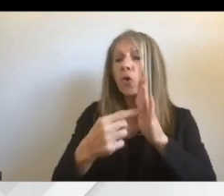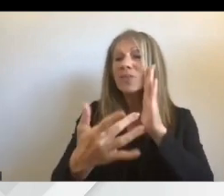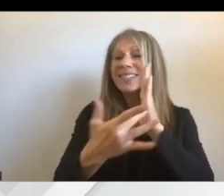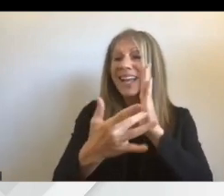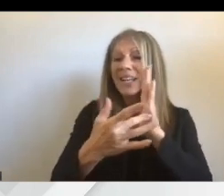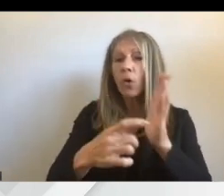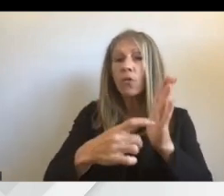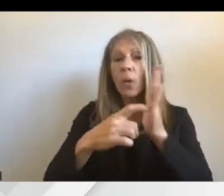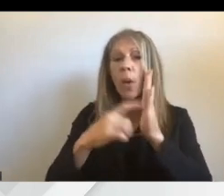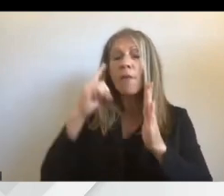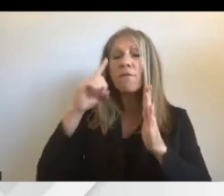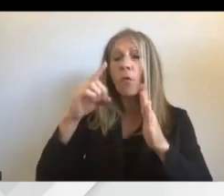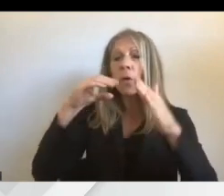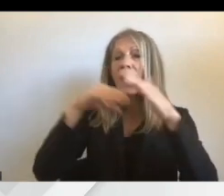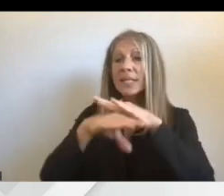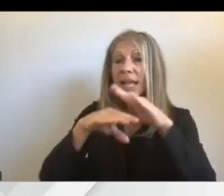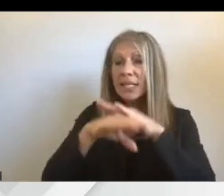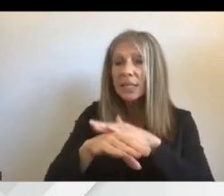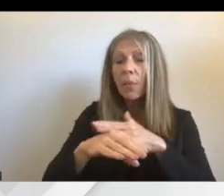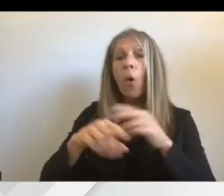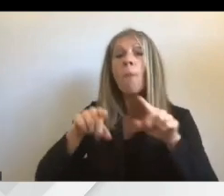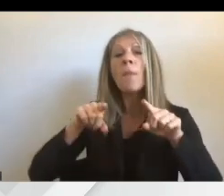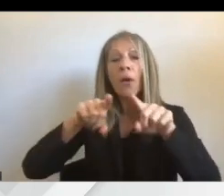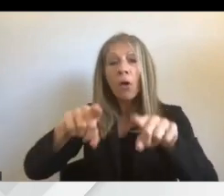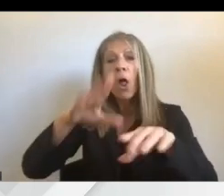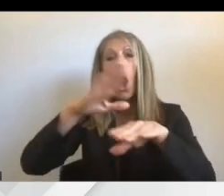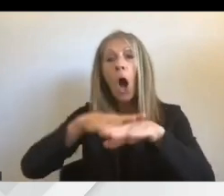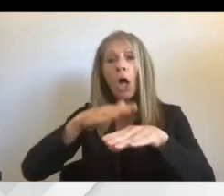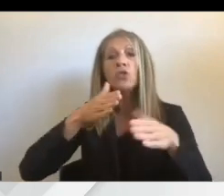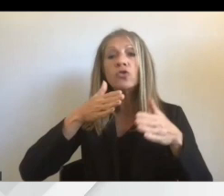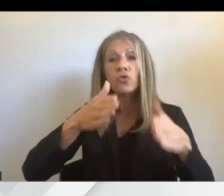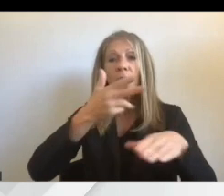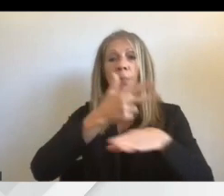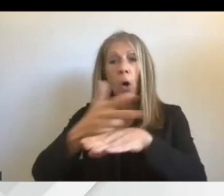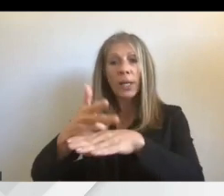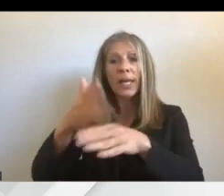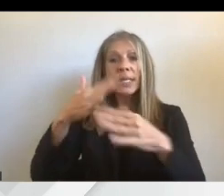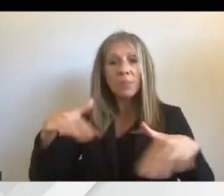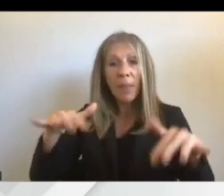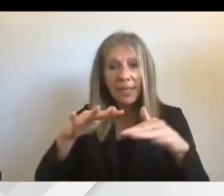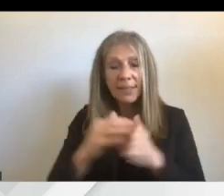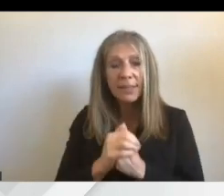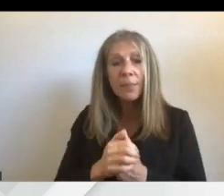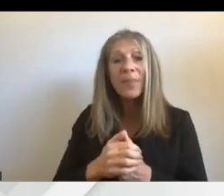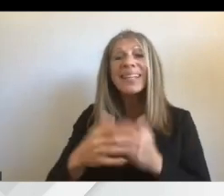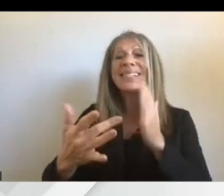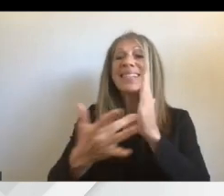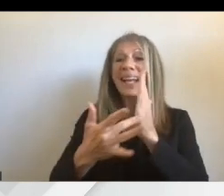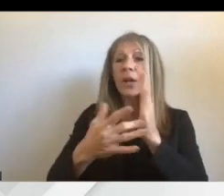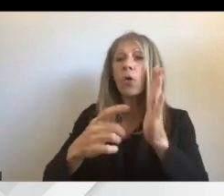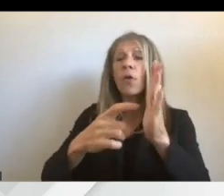requirements for an accessible parallel on-street parking space. Technical requirements will be